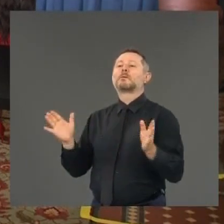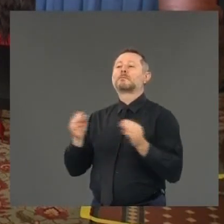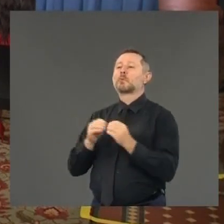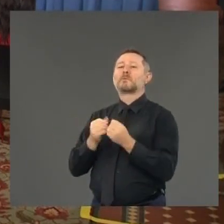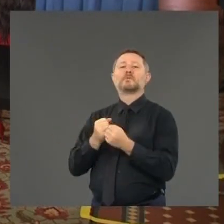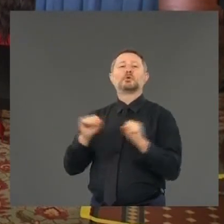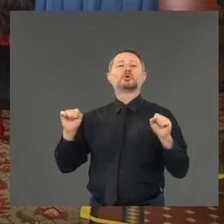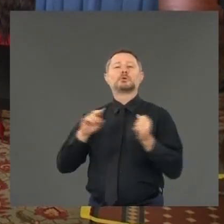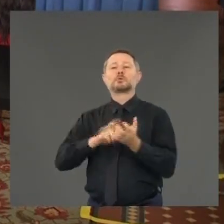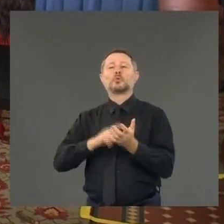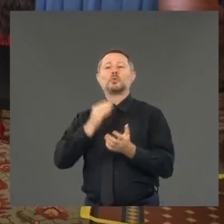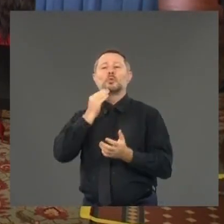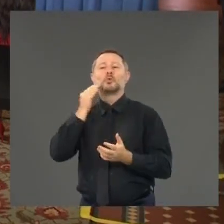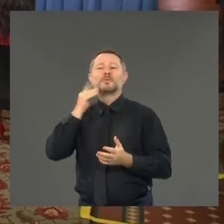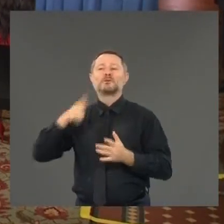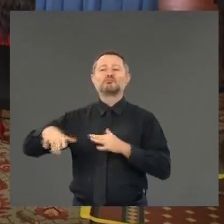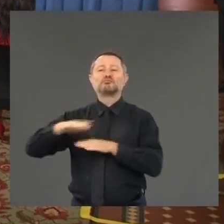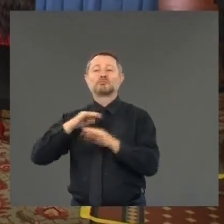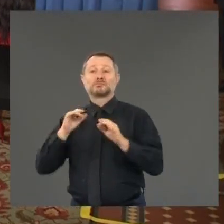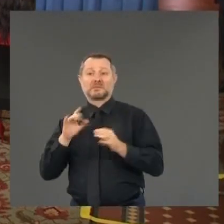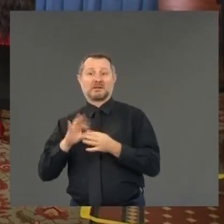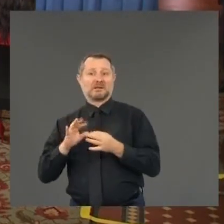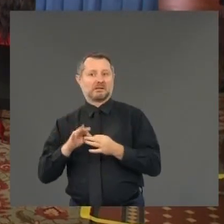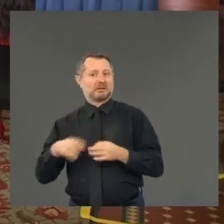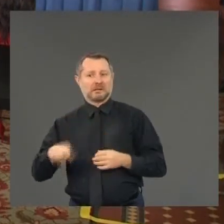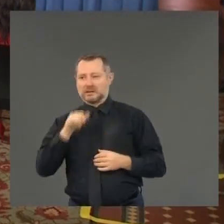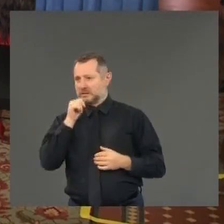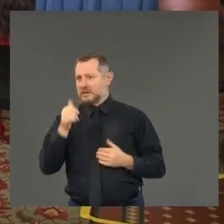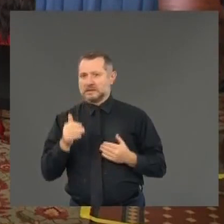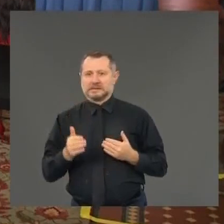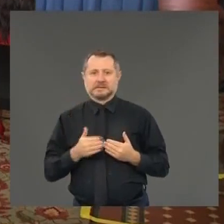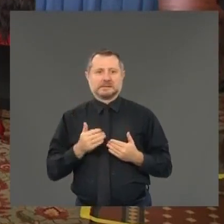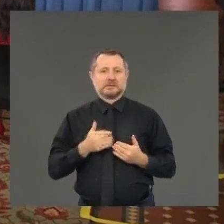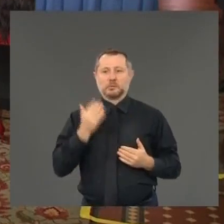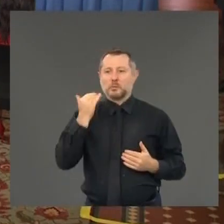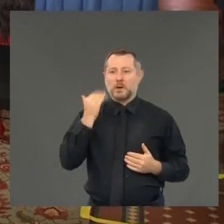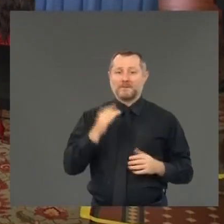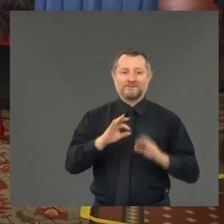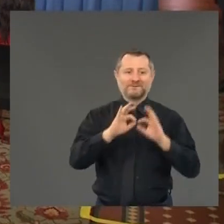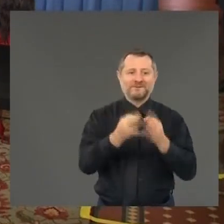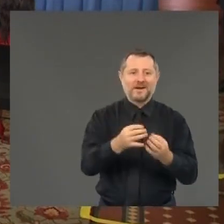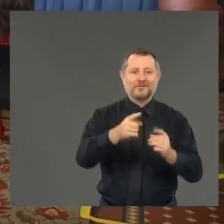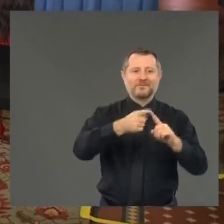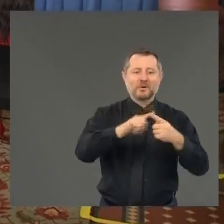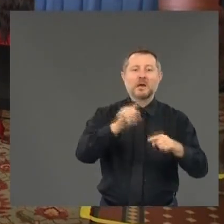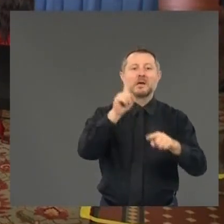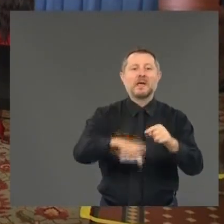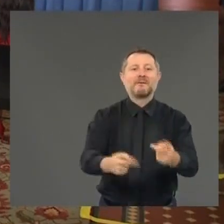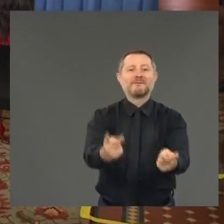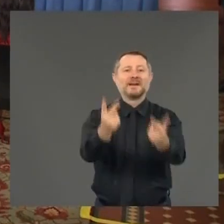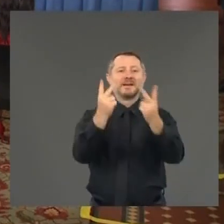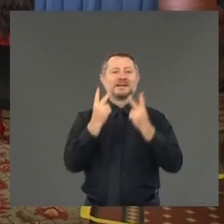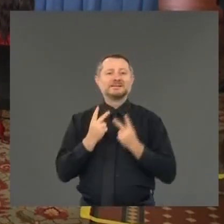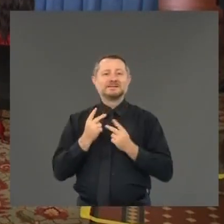THEY'RE ASKING WHEN WILL THE PATIENTS RESUME. THEY'RE WANTING TO KNOW A TIMELINE BECAUSE THIS IS VERY